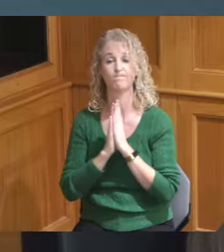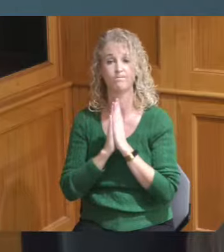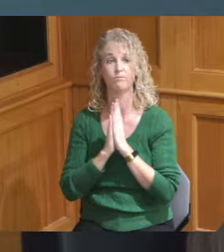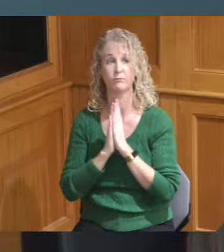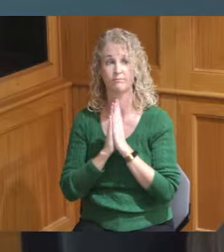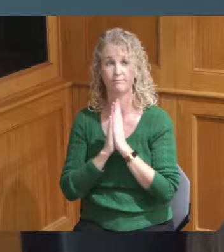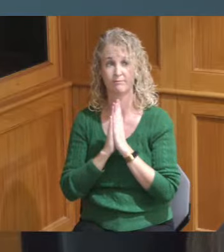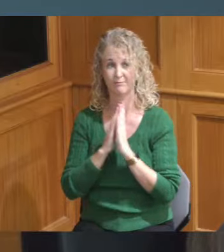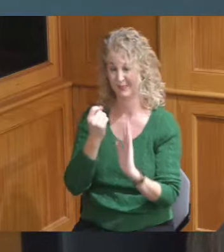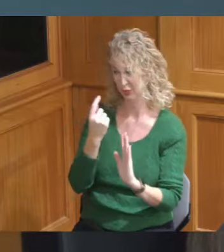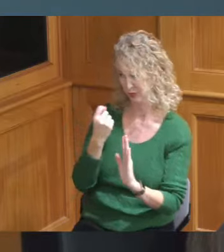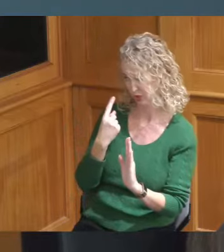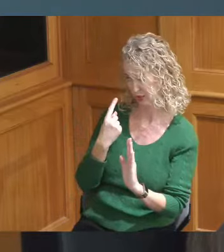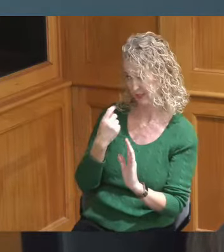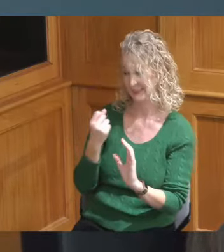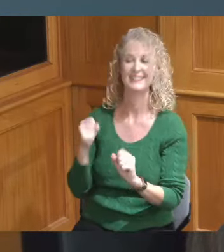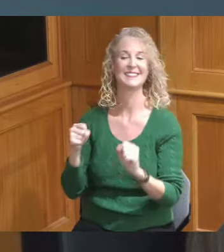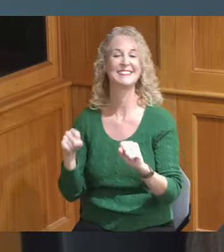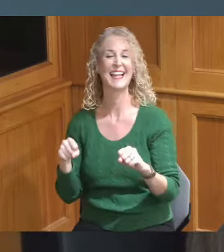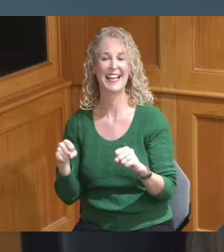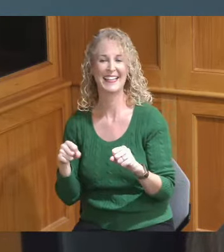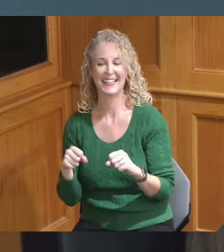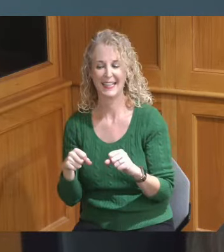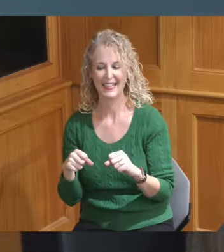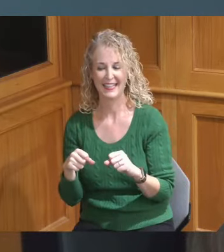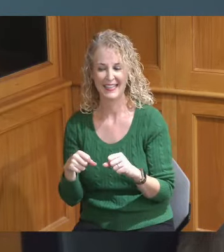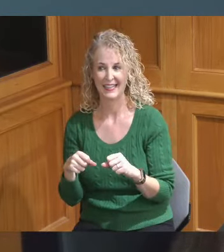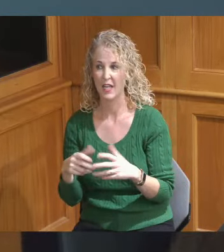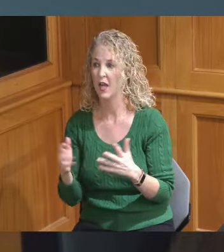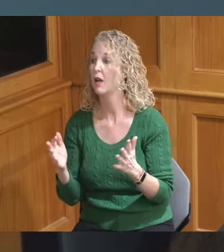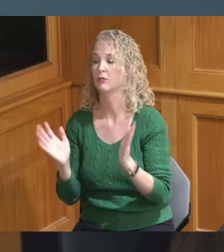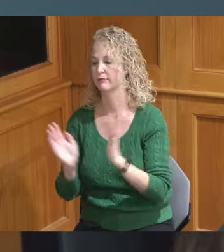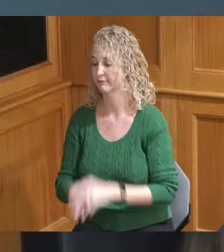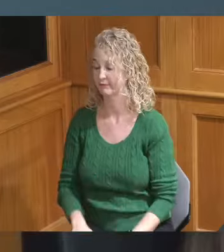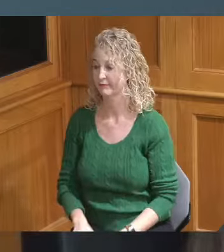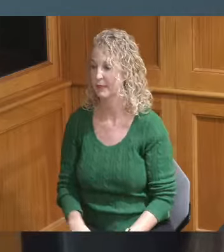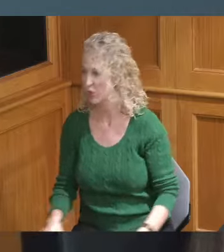do you understand what I'm sure? just generally because as a so I'm thinking you couldn't give me